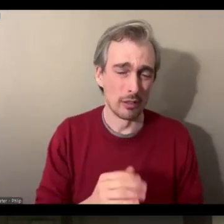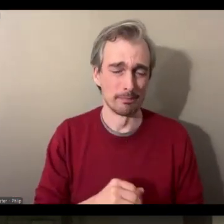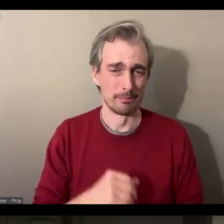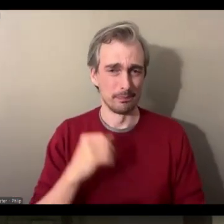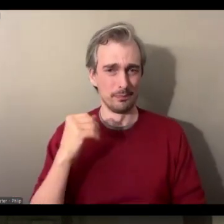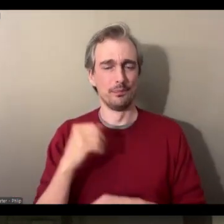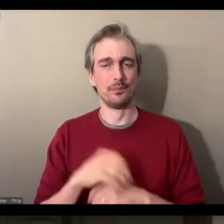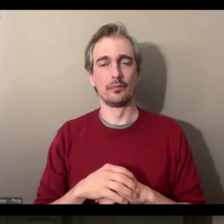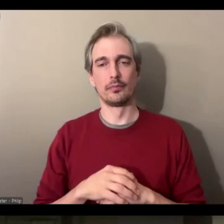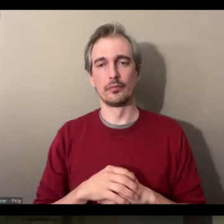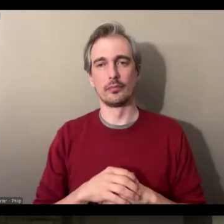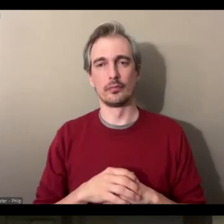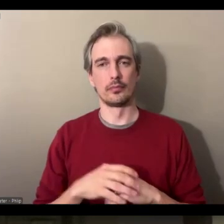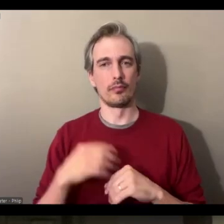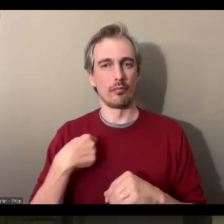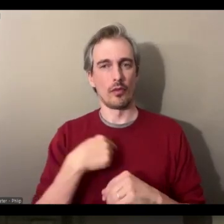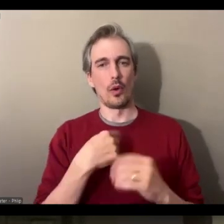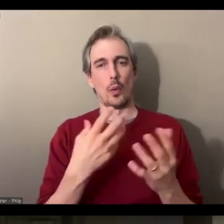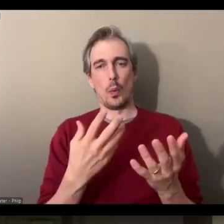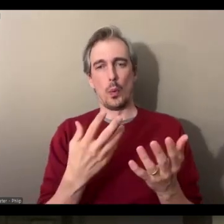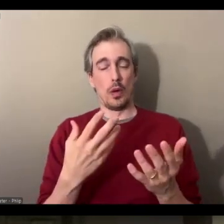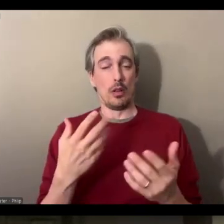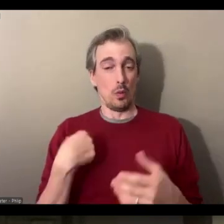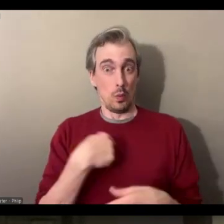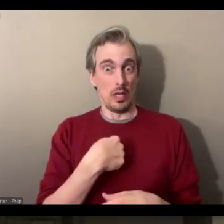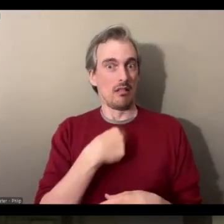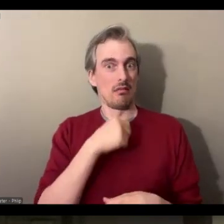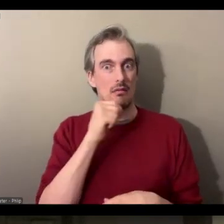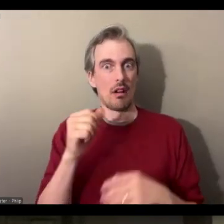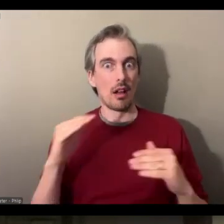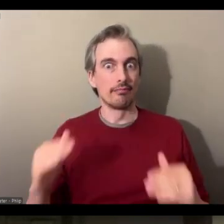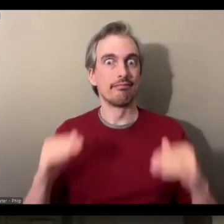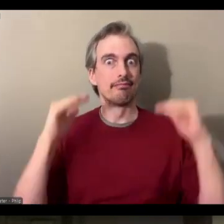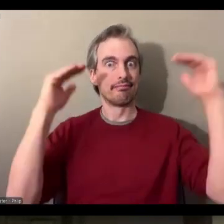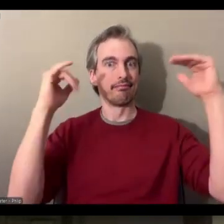raising that bar unless our clients are doing that. And we're really lucky to work with PAC